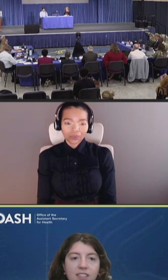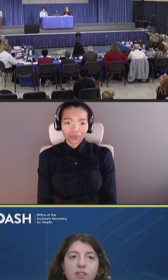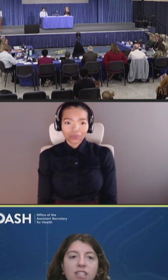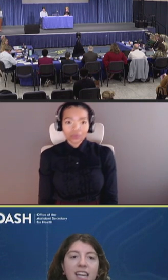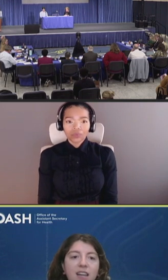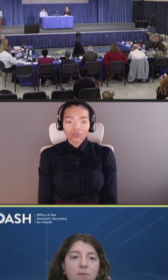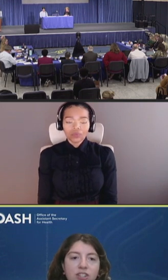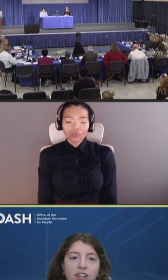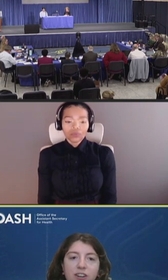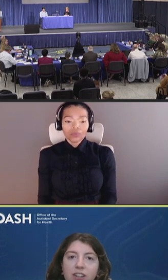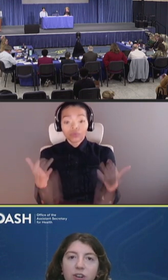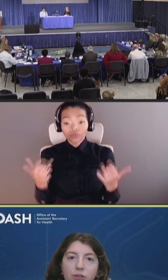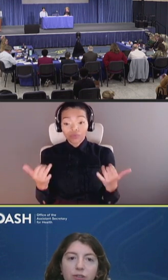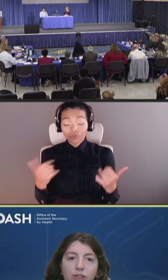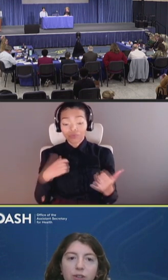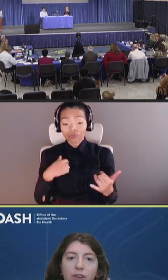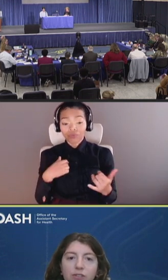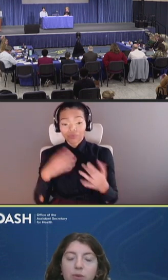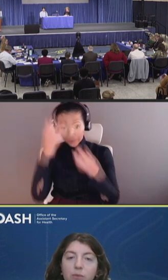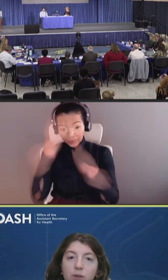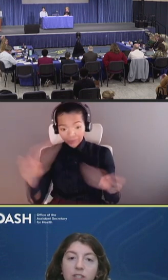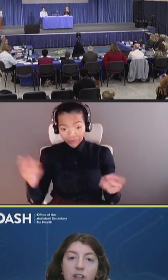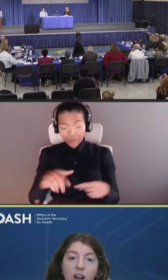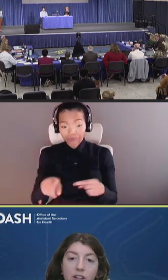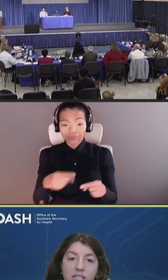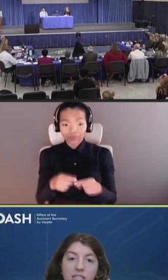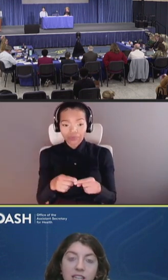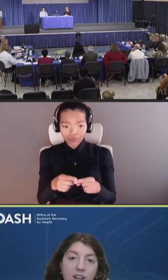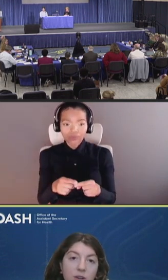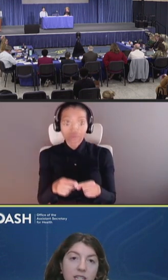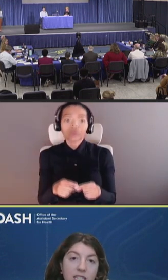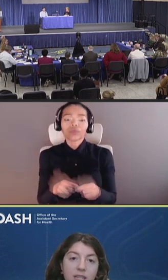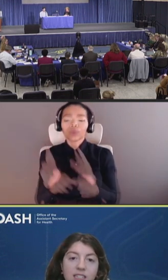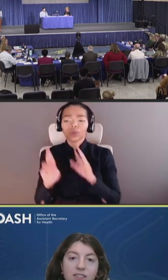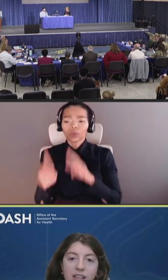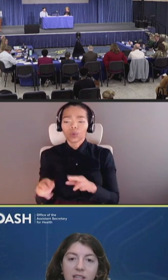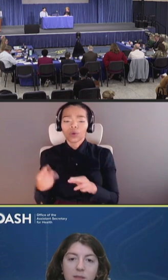So, today, I'll be sharing an overview of the Report to Congress that OIDP developed